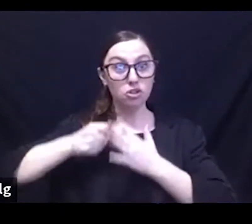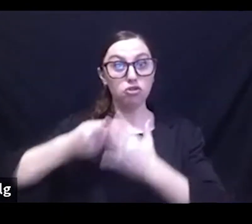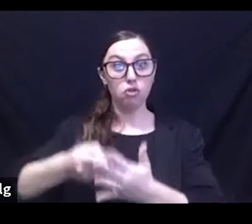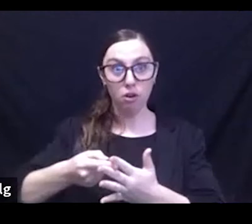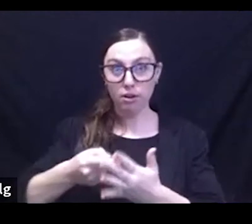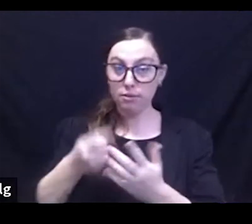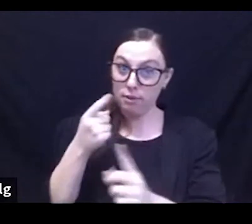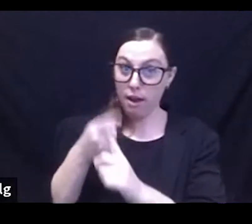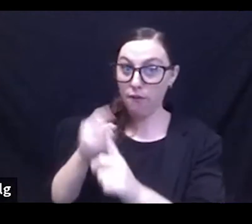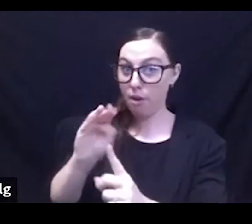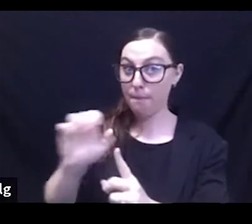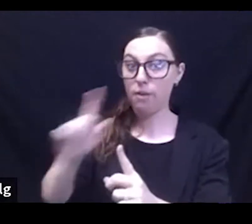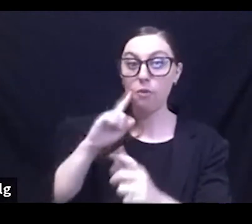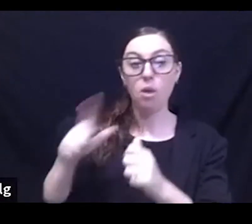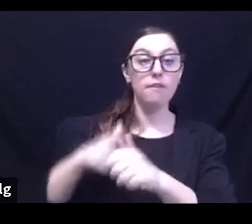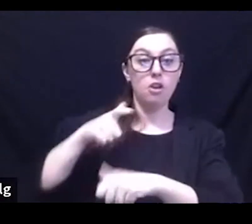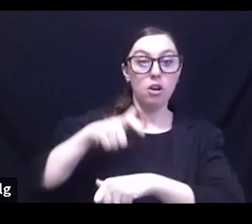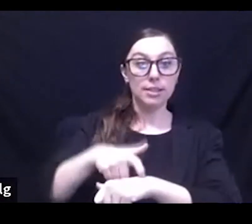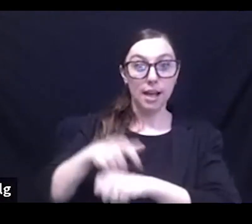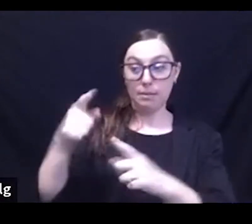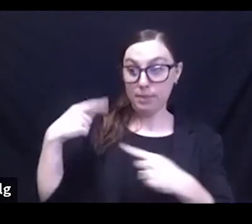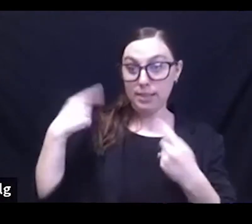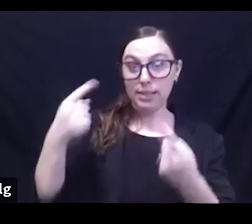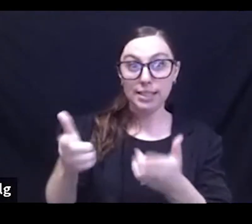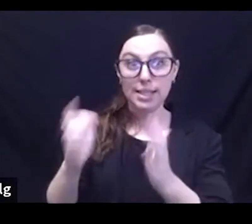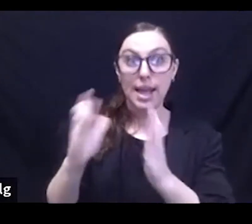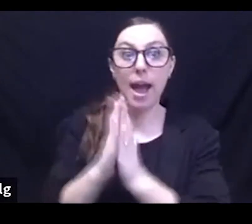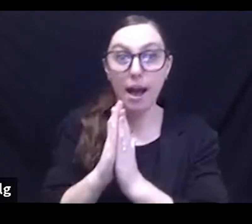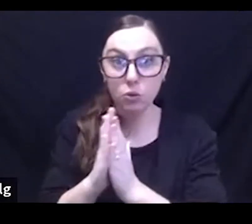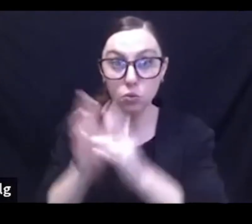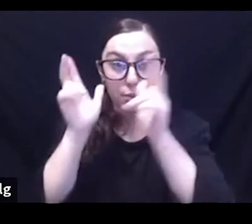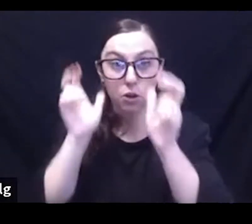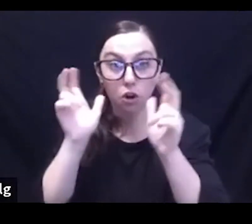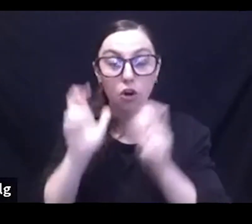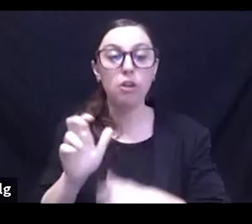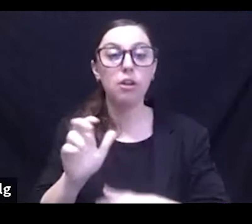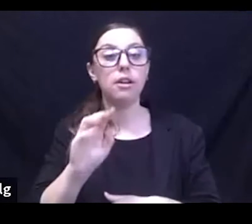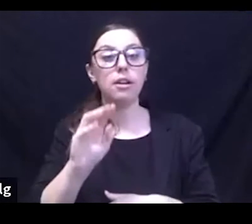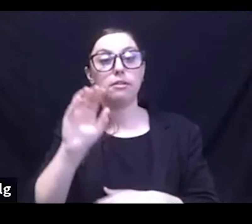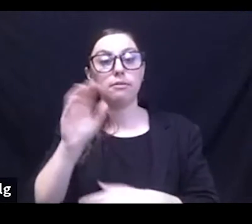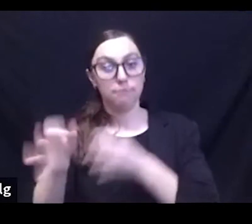first time since Michael had. Asking to be heard, the Court agreed to set up a